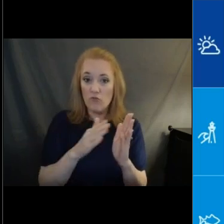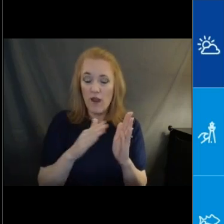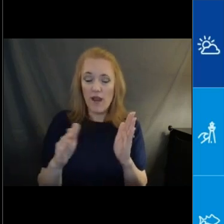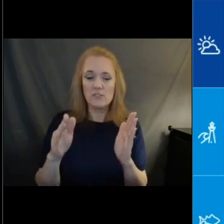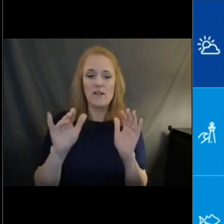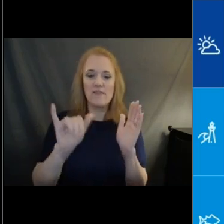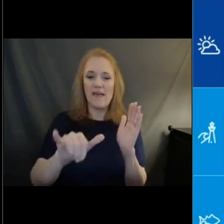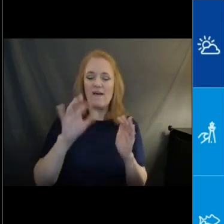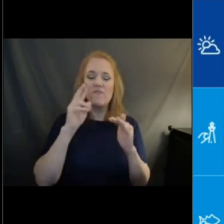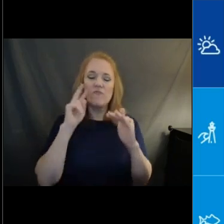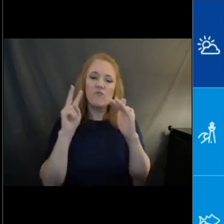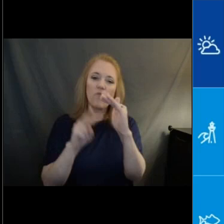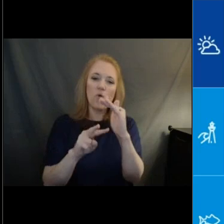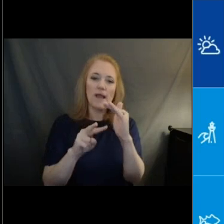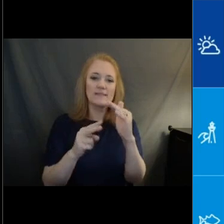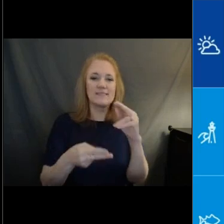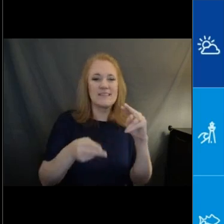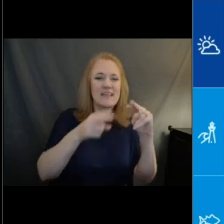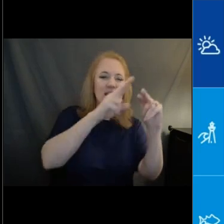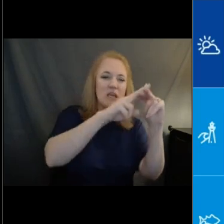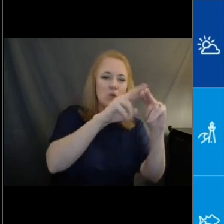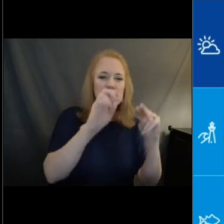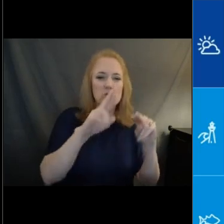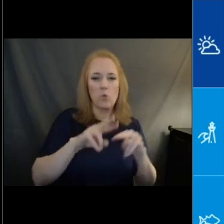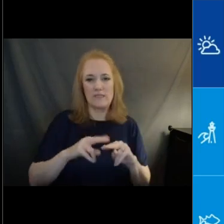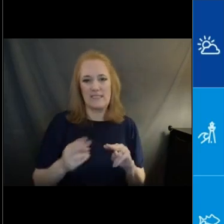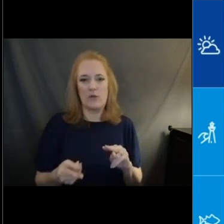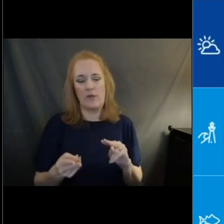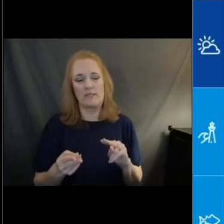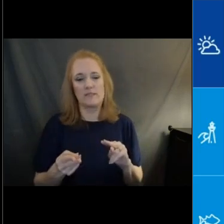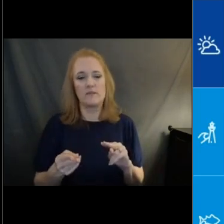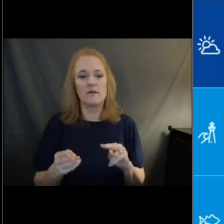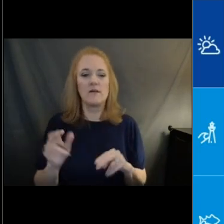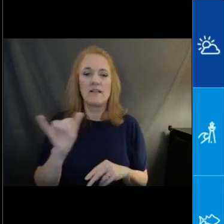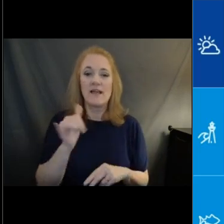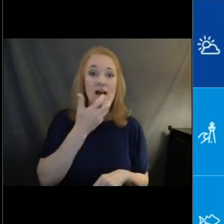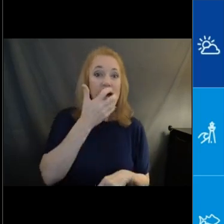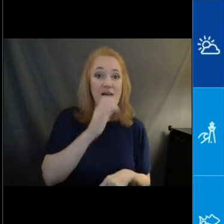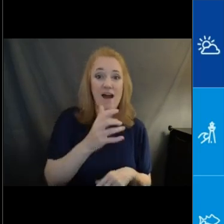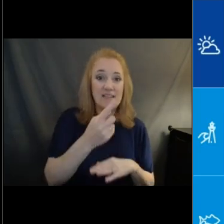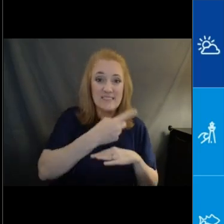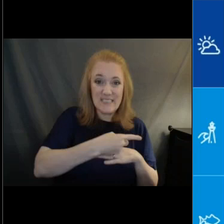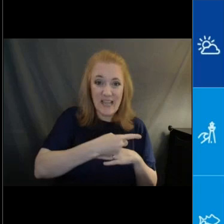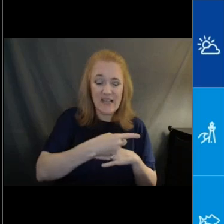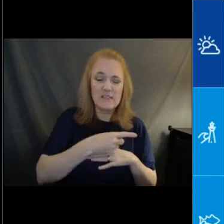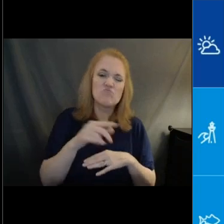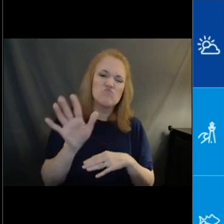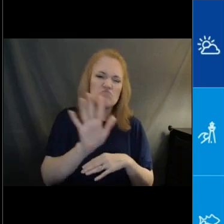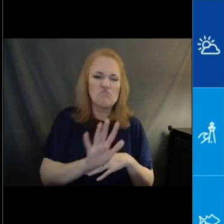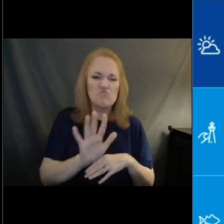for an increase or decrease in the likelihood of hot days relative to normal. In general,